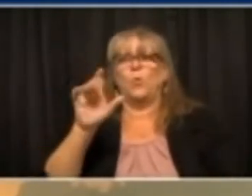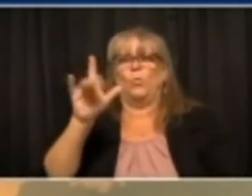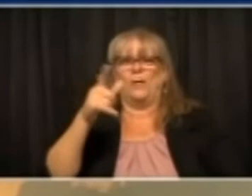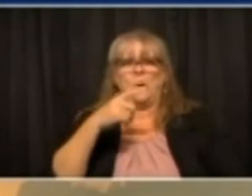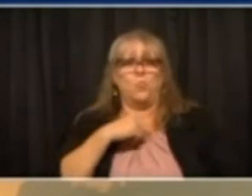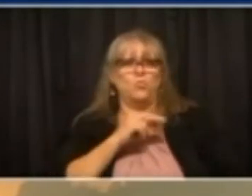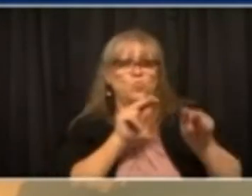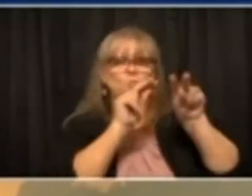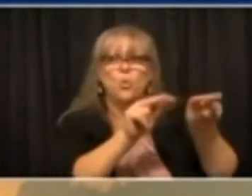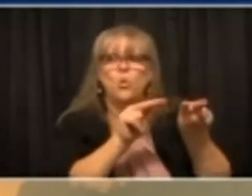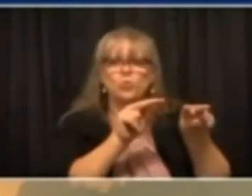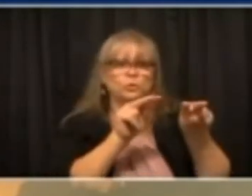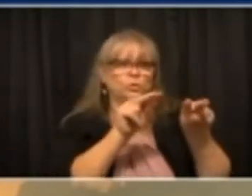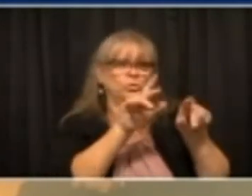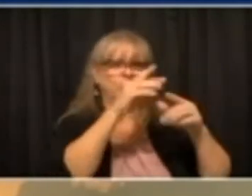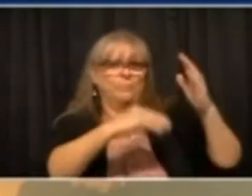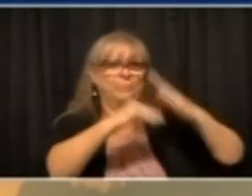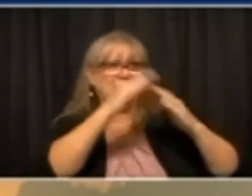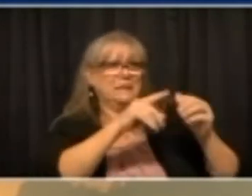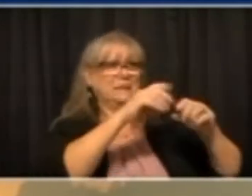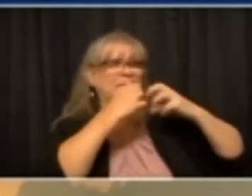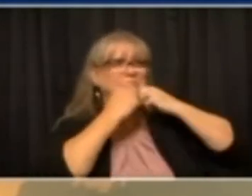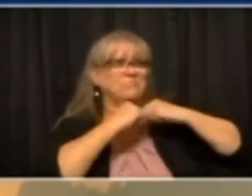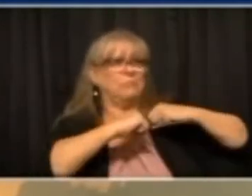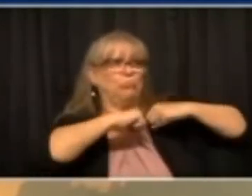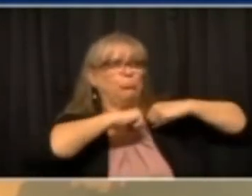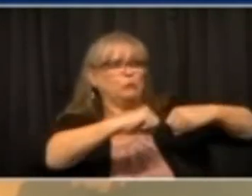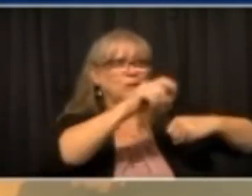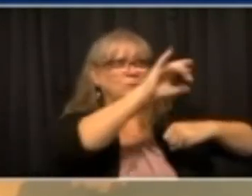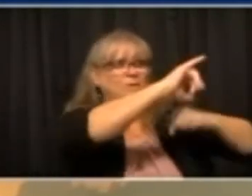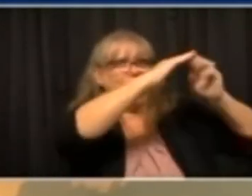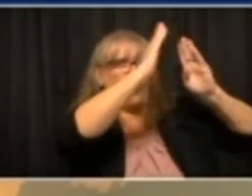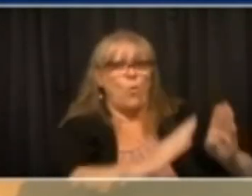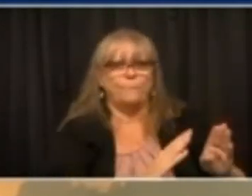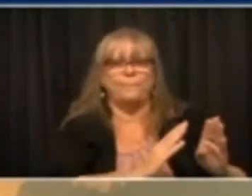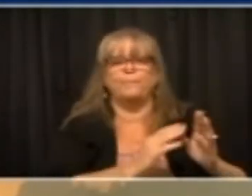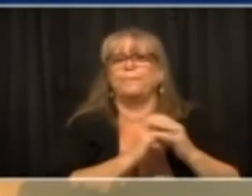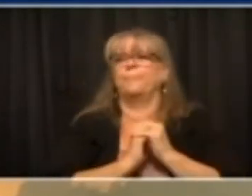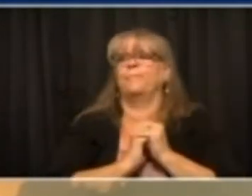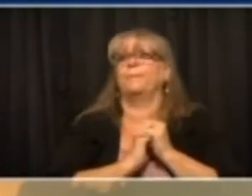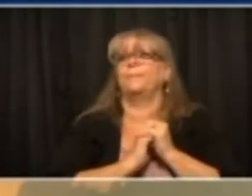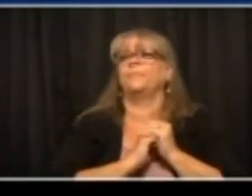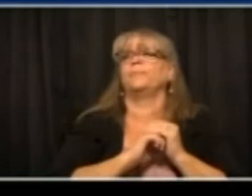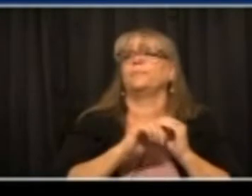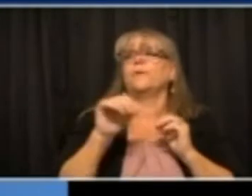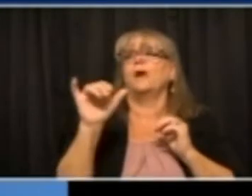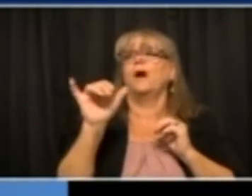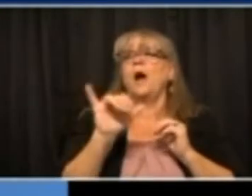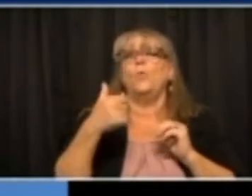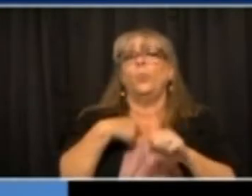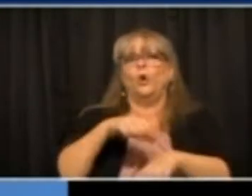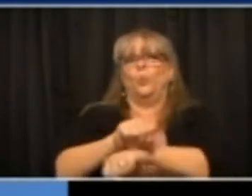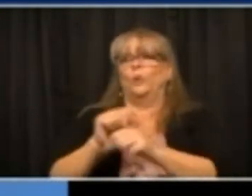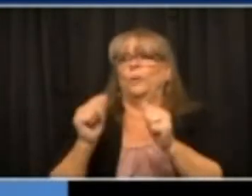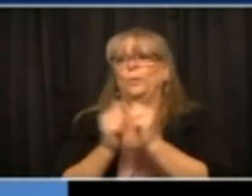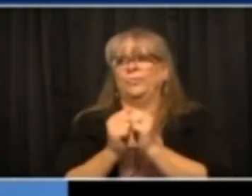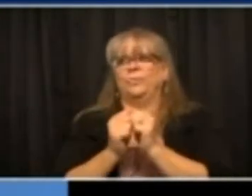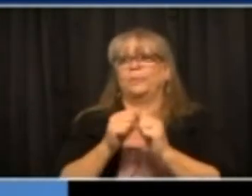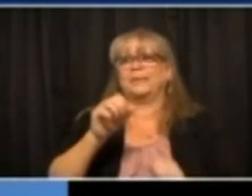specifically i was assigned to a type one fire engine working with a crew from eagle river fire district